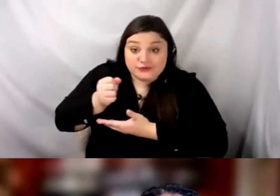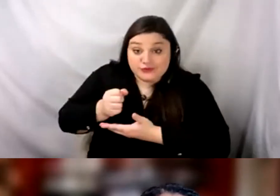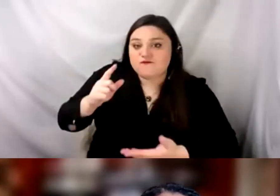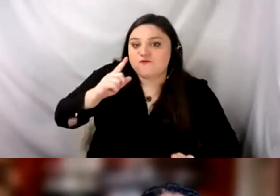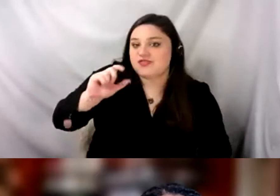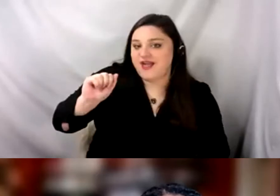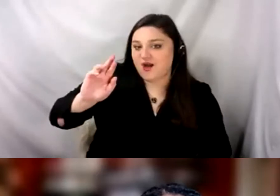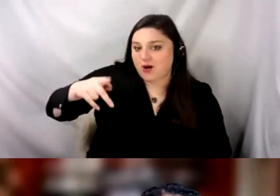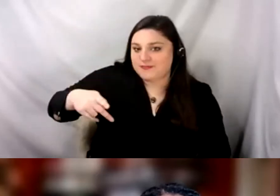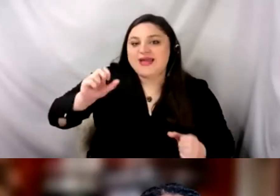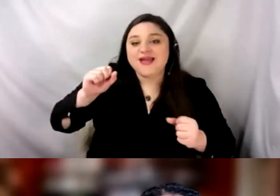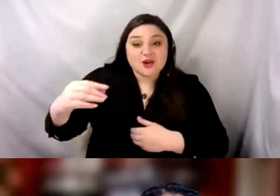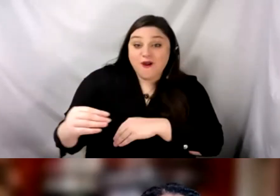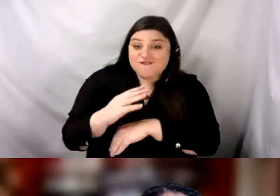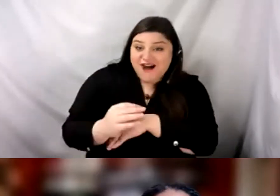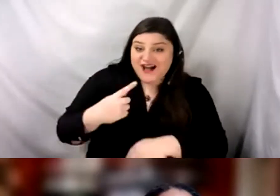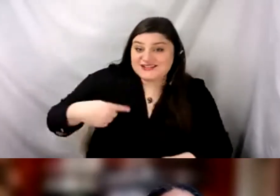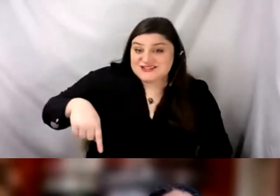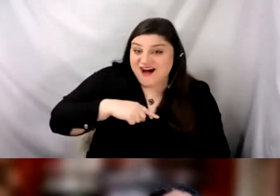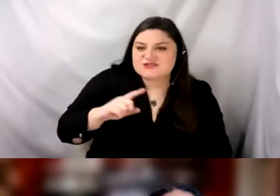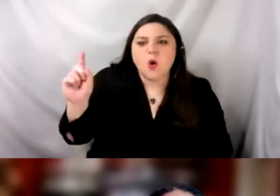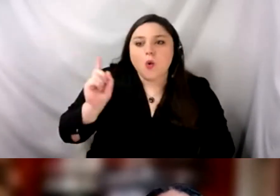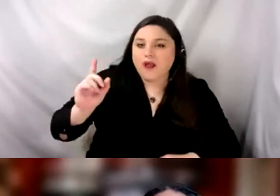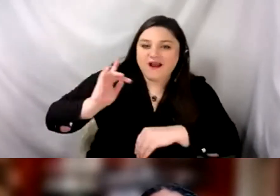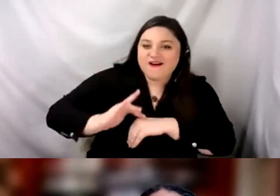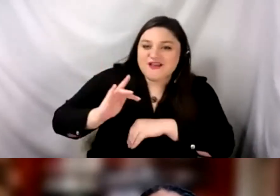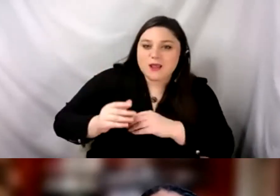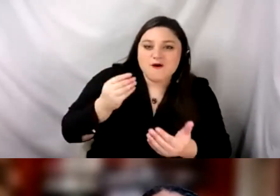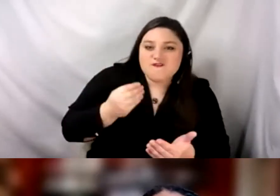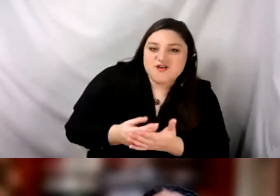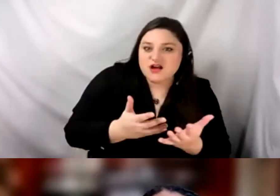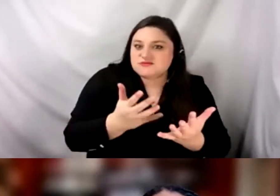there are still funds that may be could be used to support